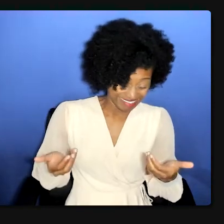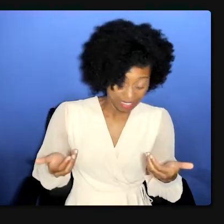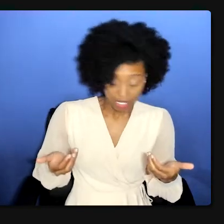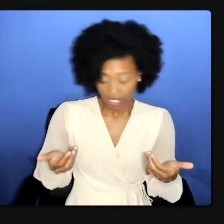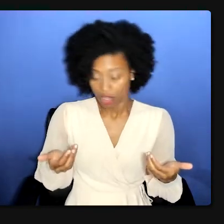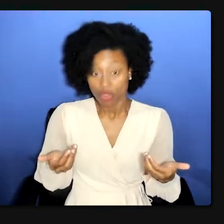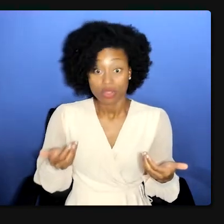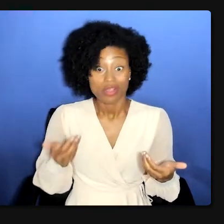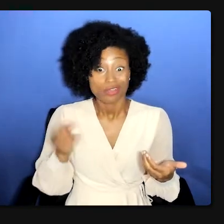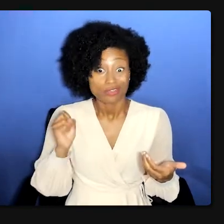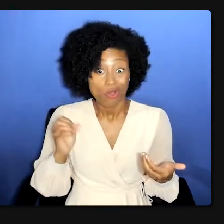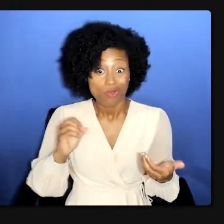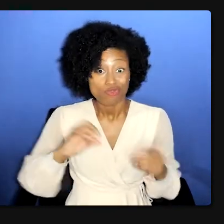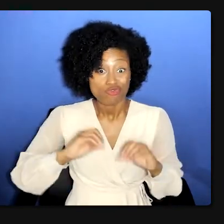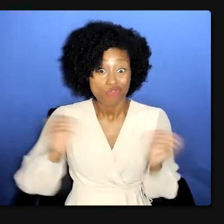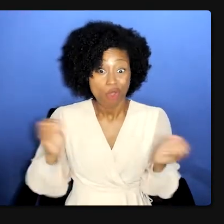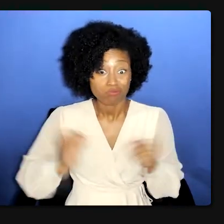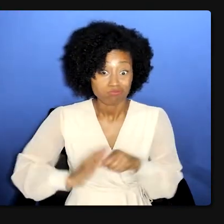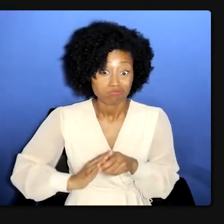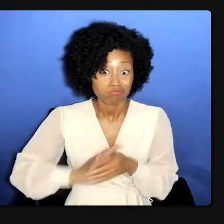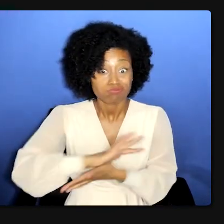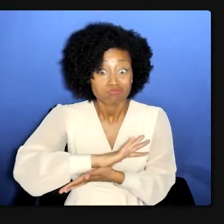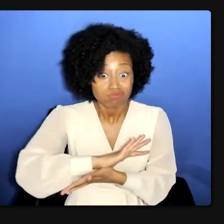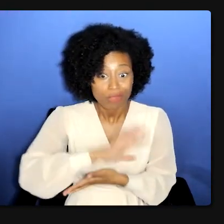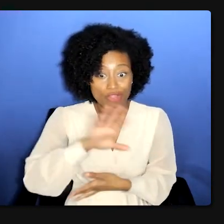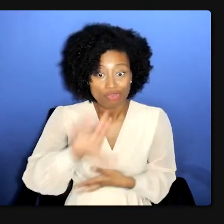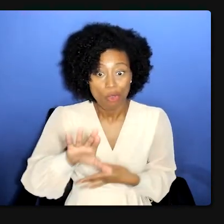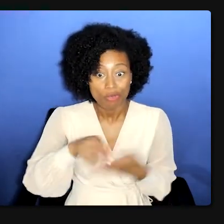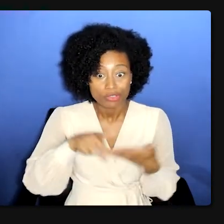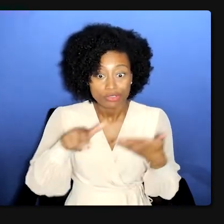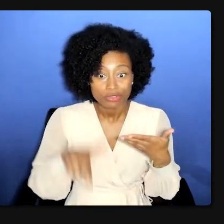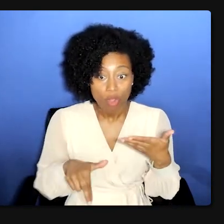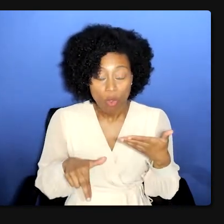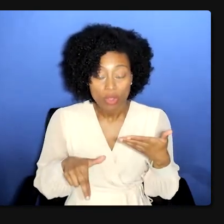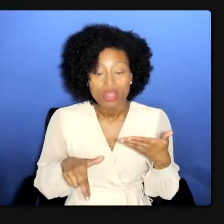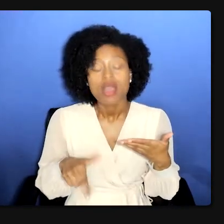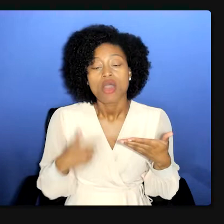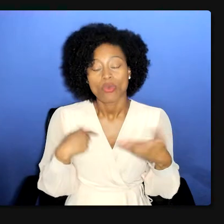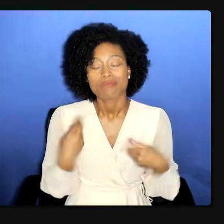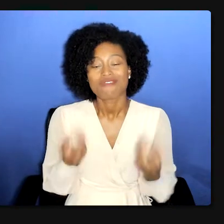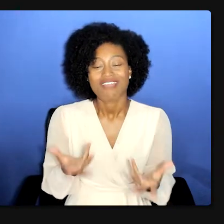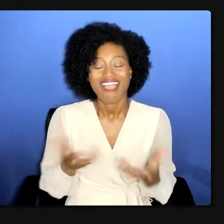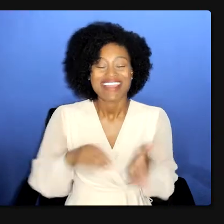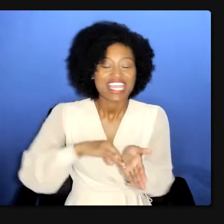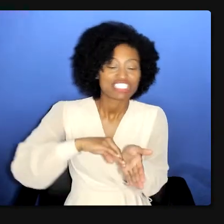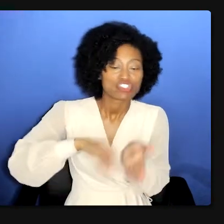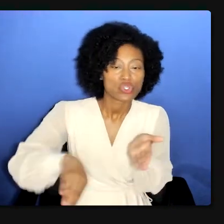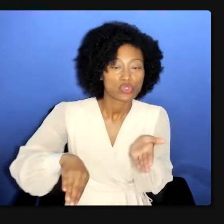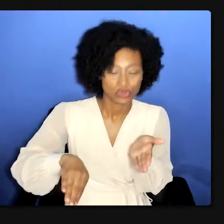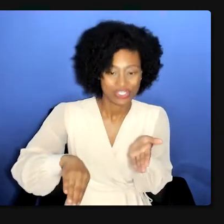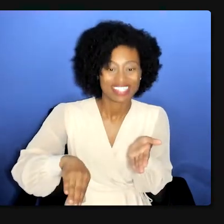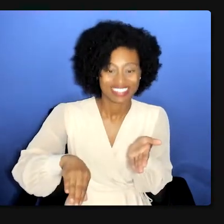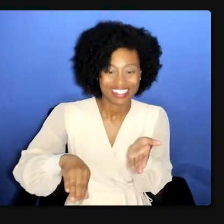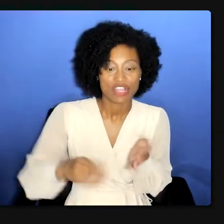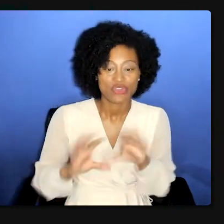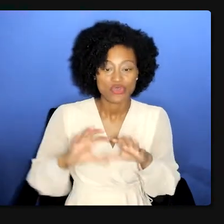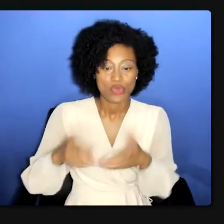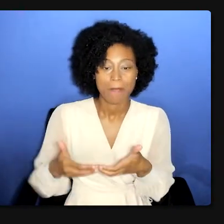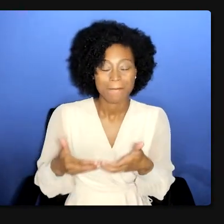So to prevent any skewed results from the interaction effects, we provide exclusion group to run experiments